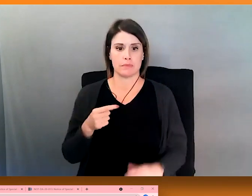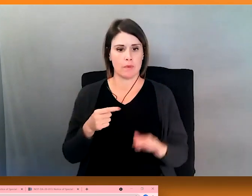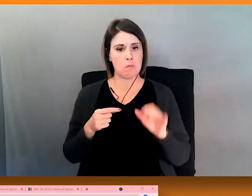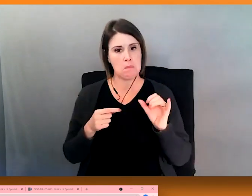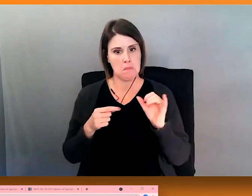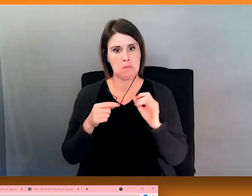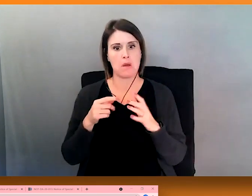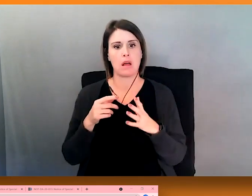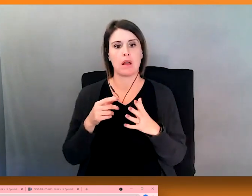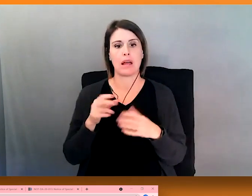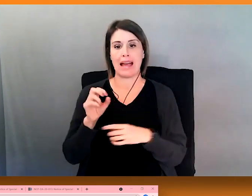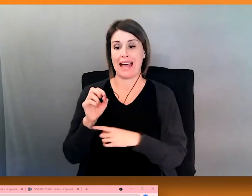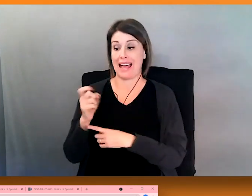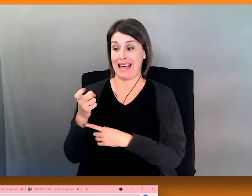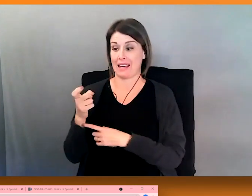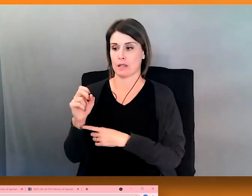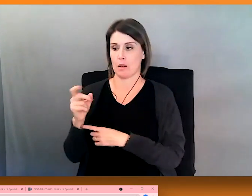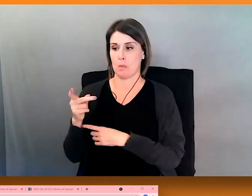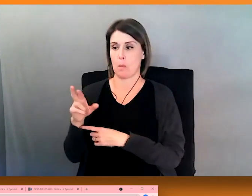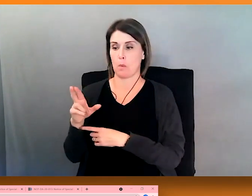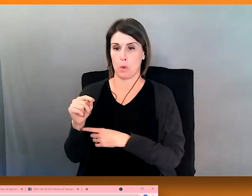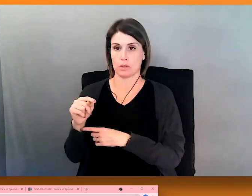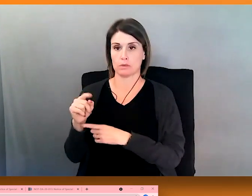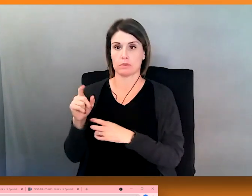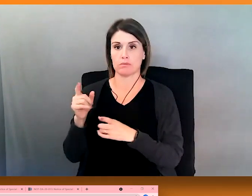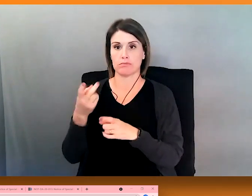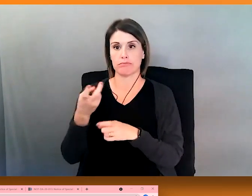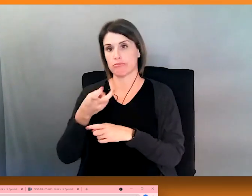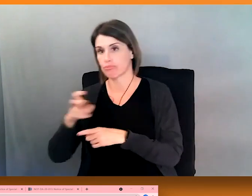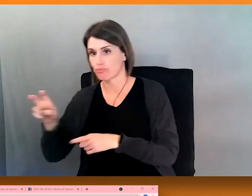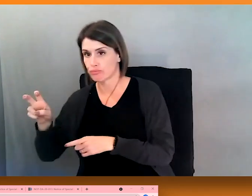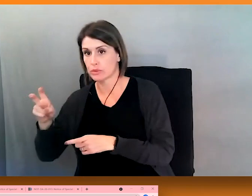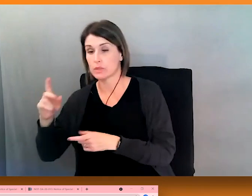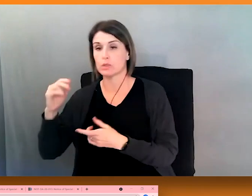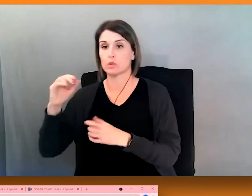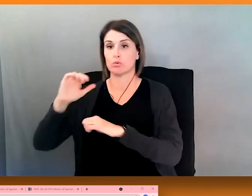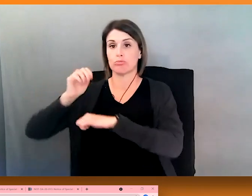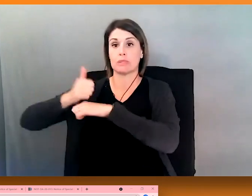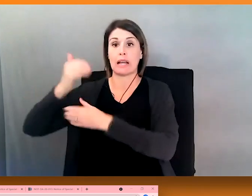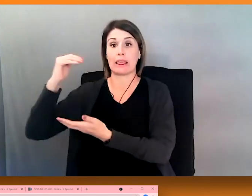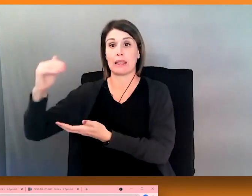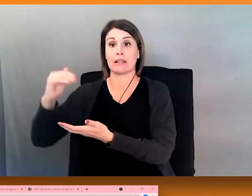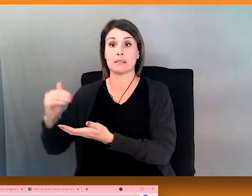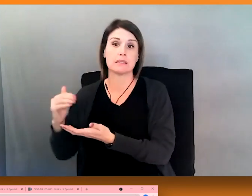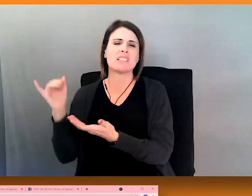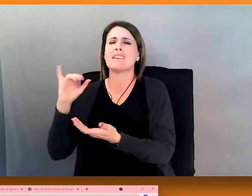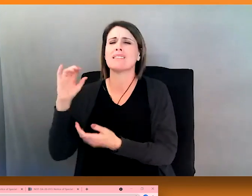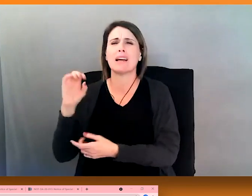you can export this into a list.